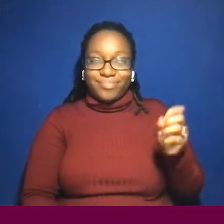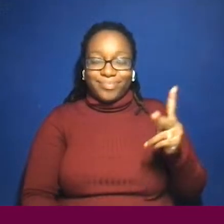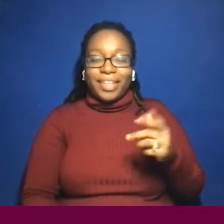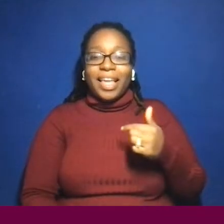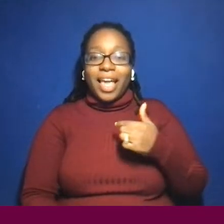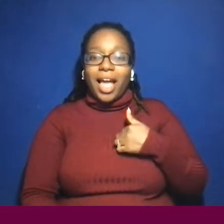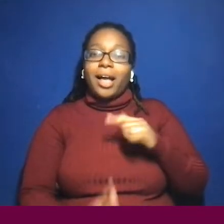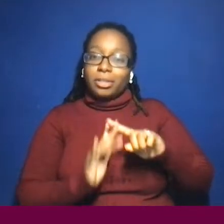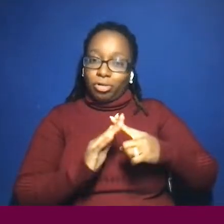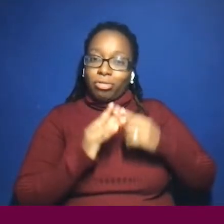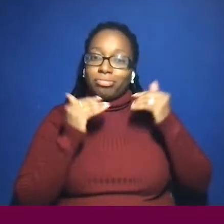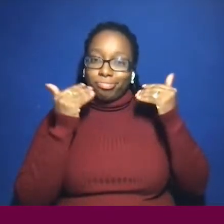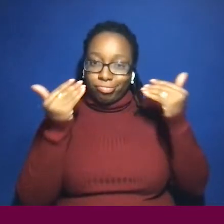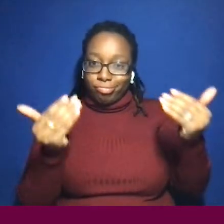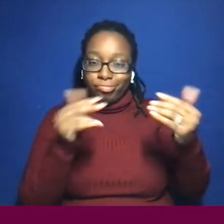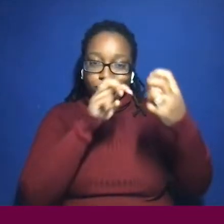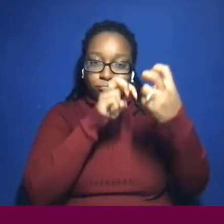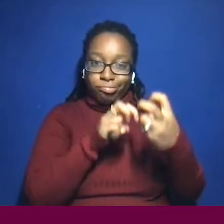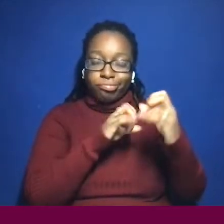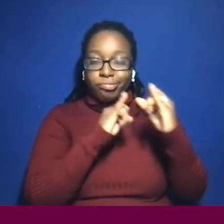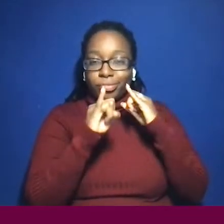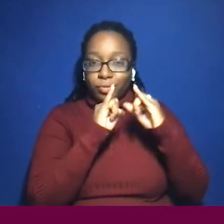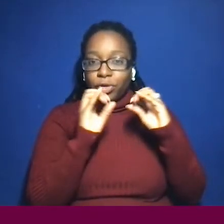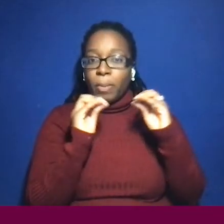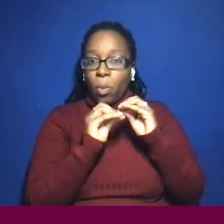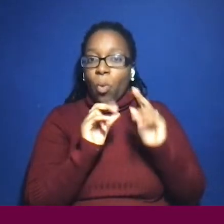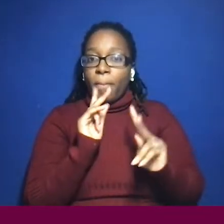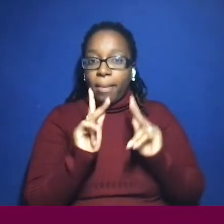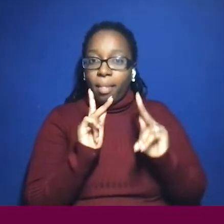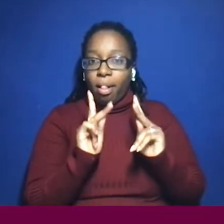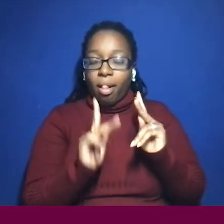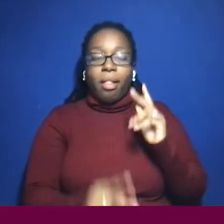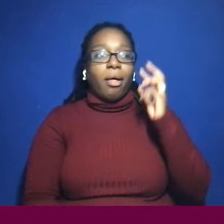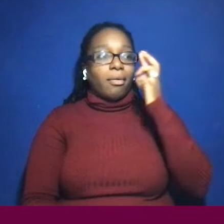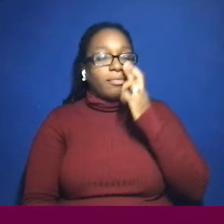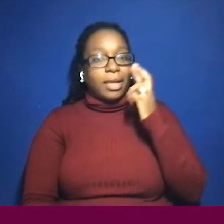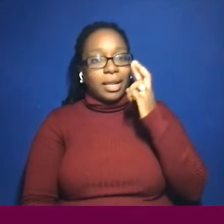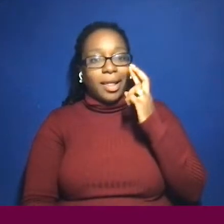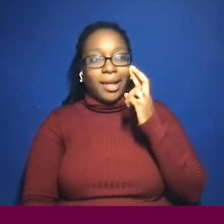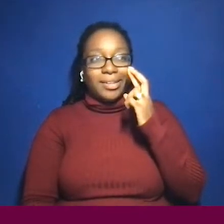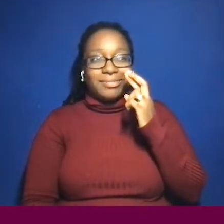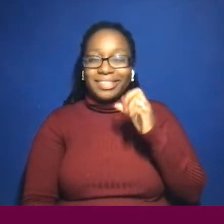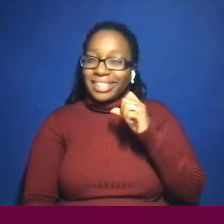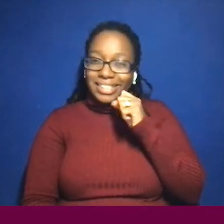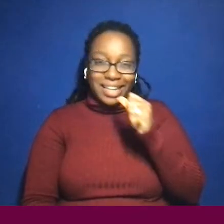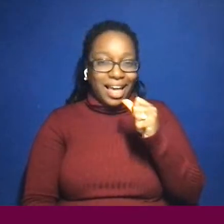interview more and more people and realized that it wasn't just a story about the people who were